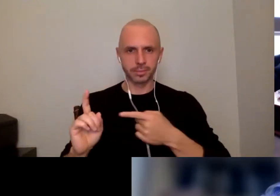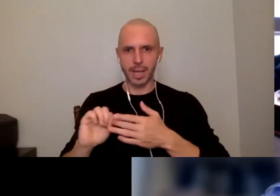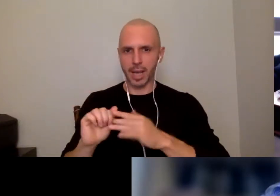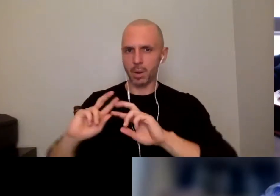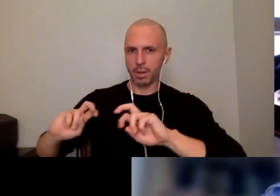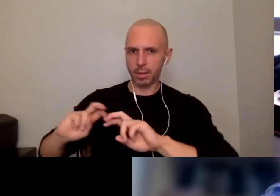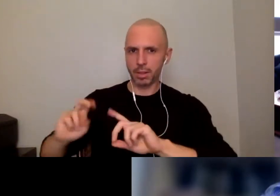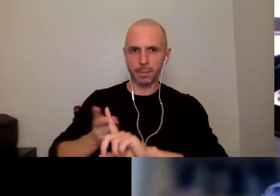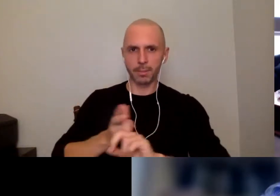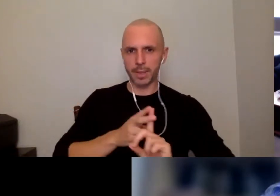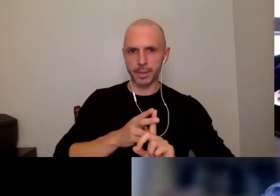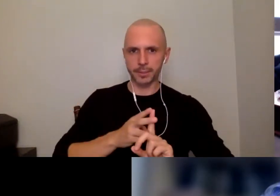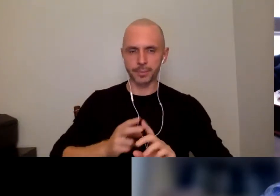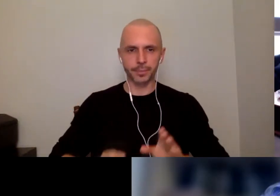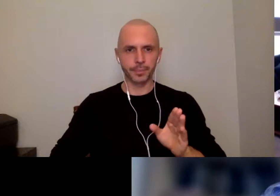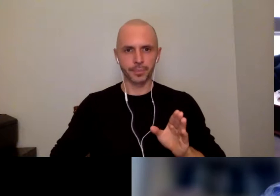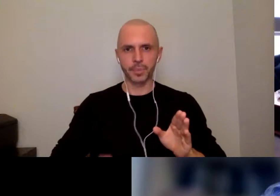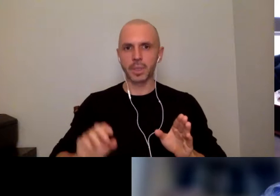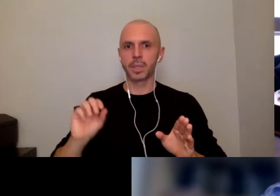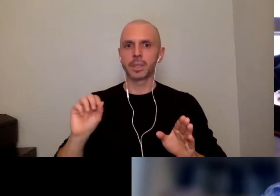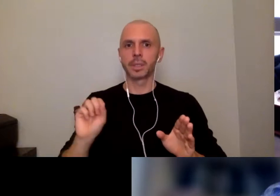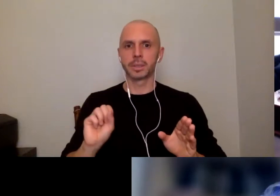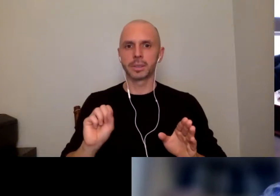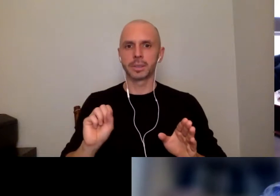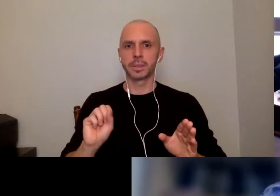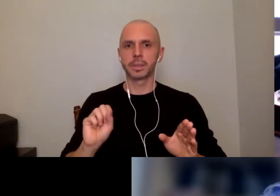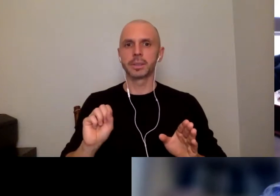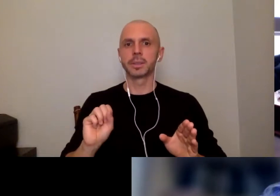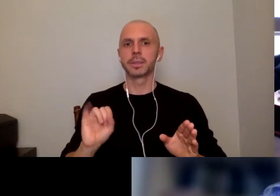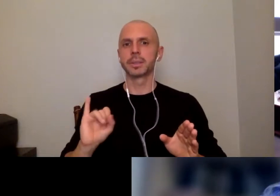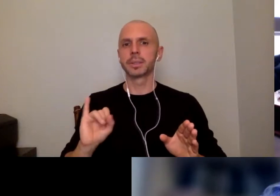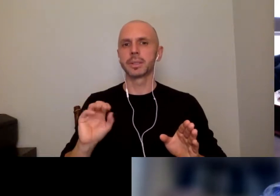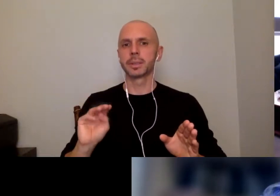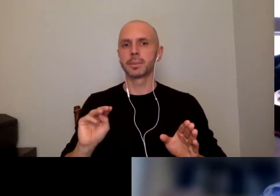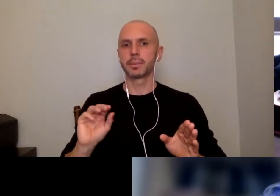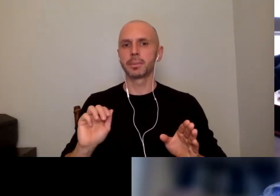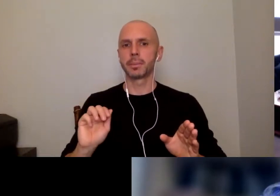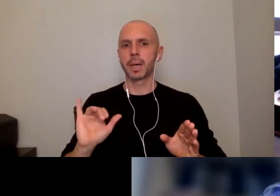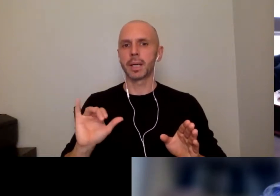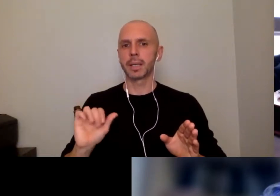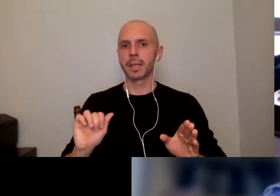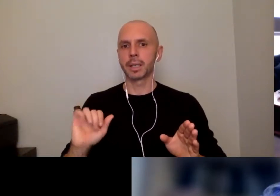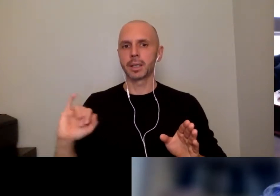Samaya Jardey who i've worked with for almost 30 years so i've worked with her you know a lot